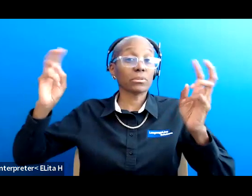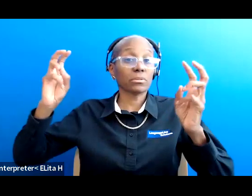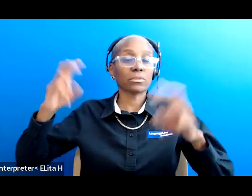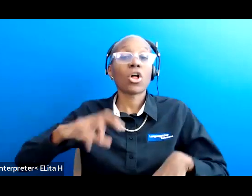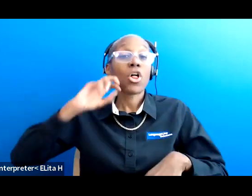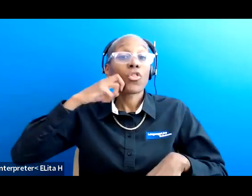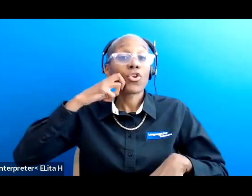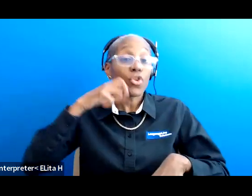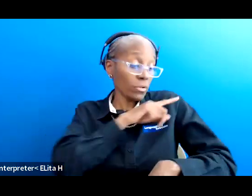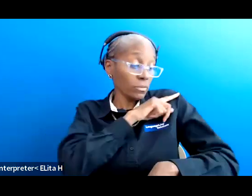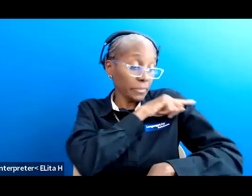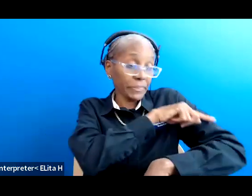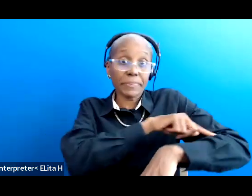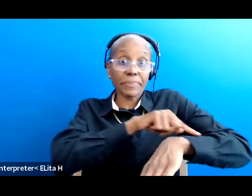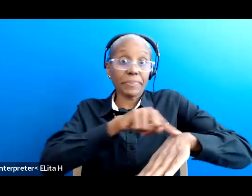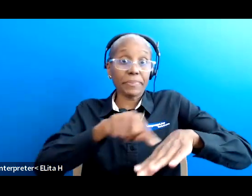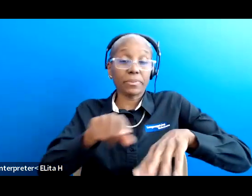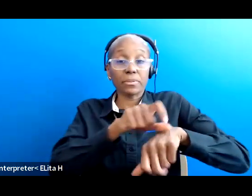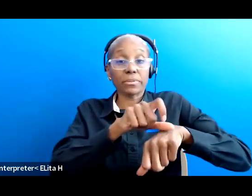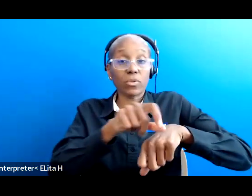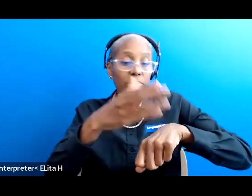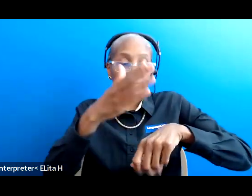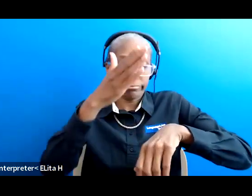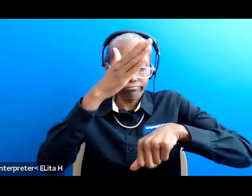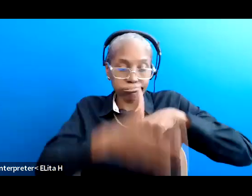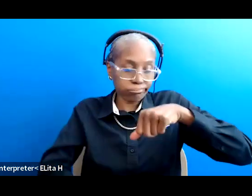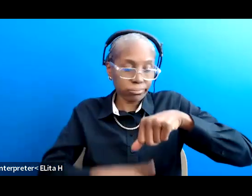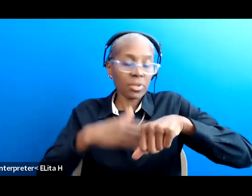connect to that toe or the foot or whatever part of your leg that